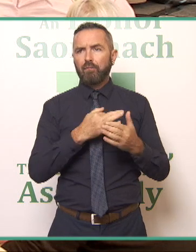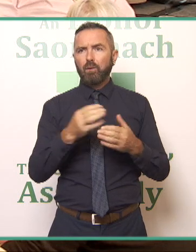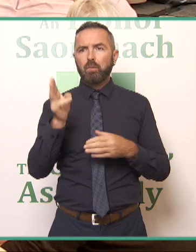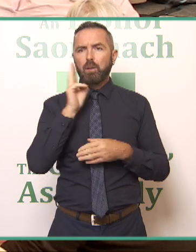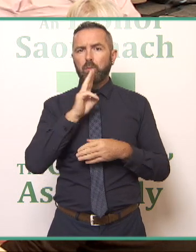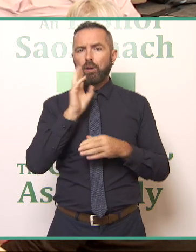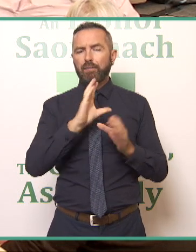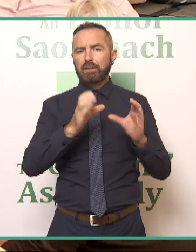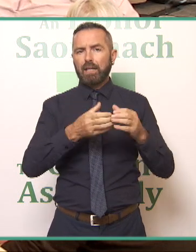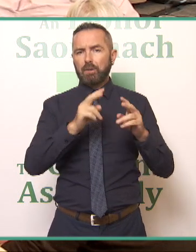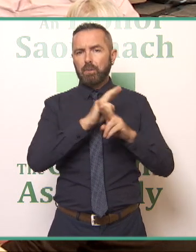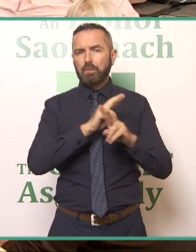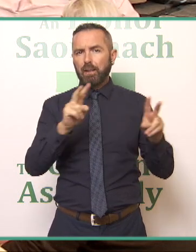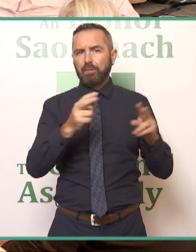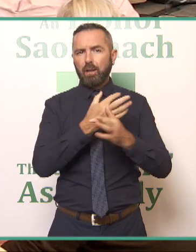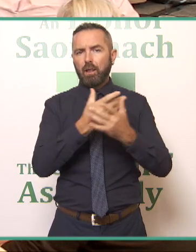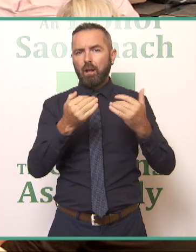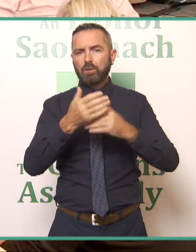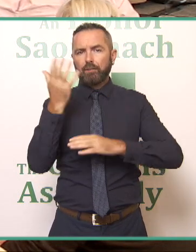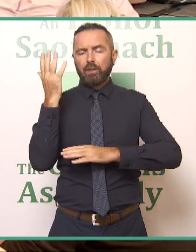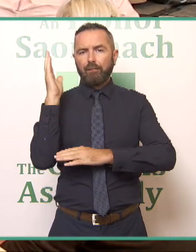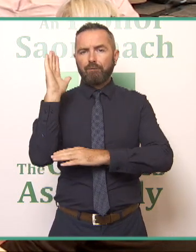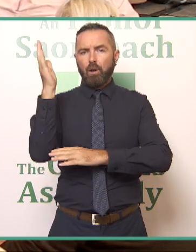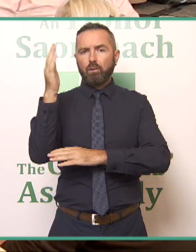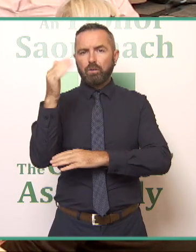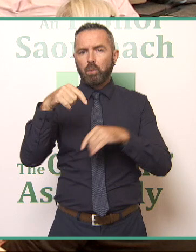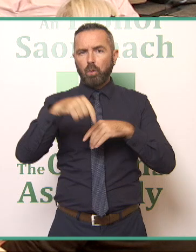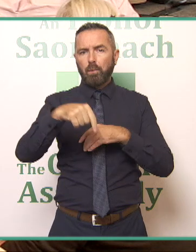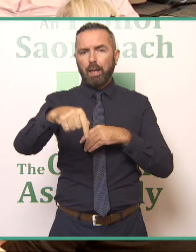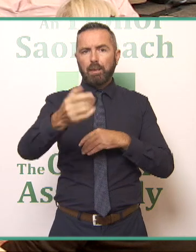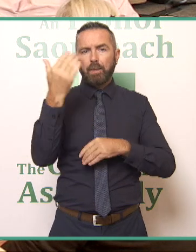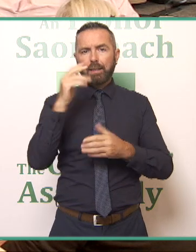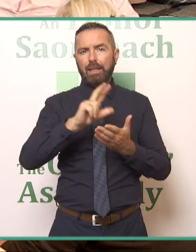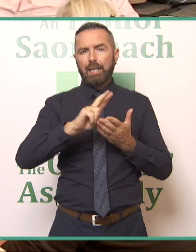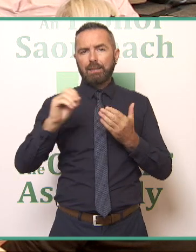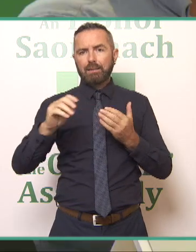sector point of view. A lot of our forests were planted in the 80s 90s and and 2000s so that